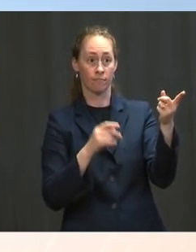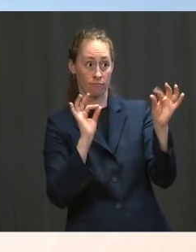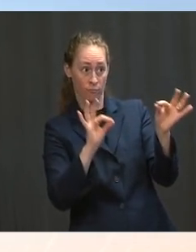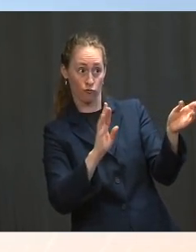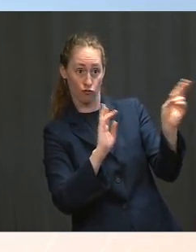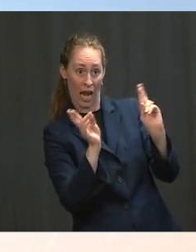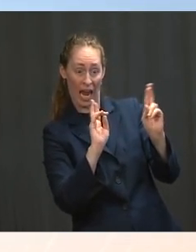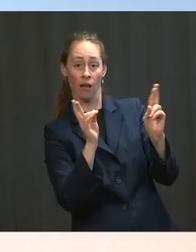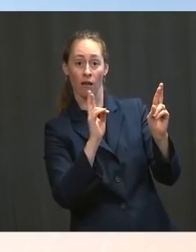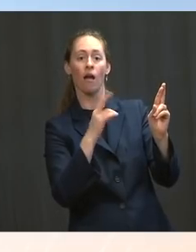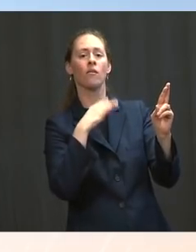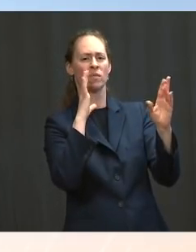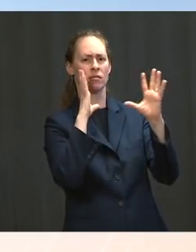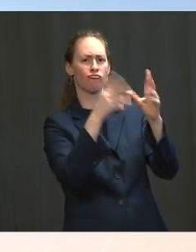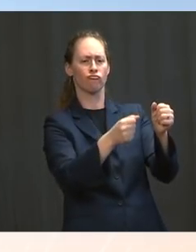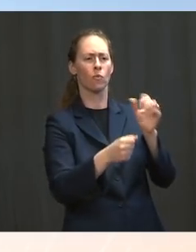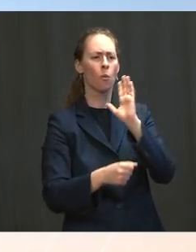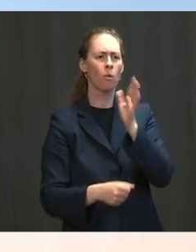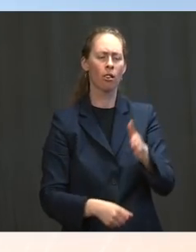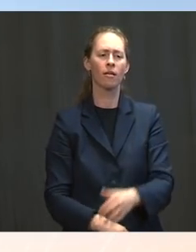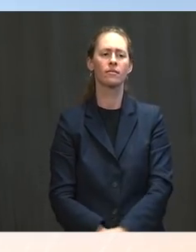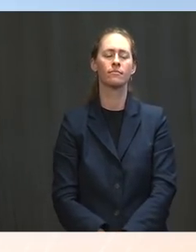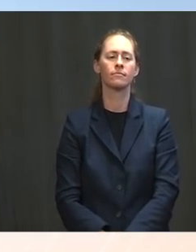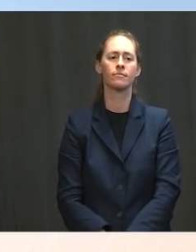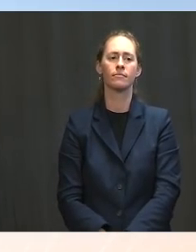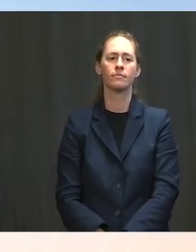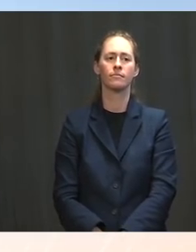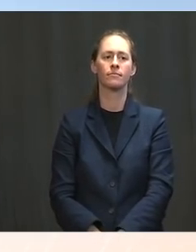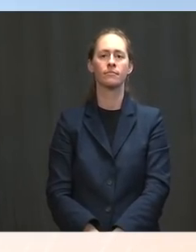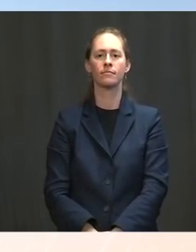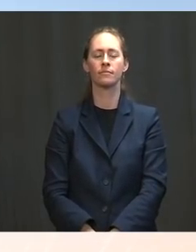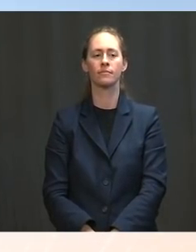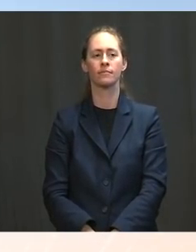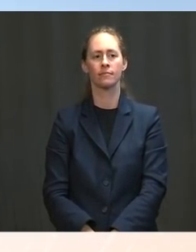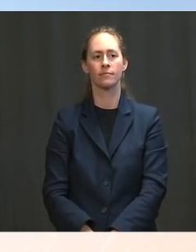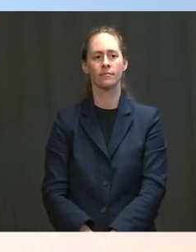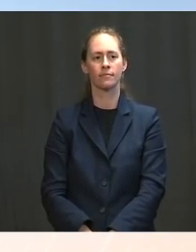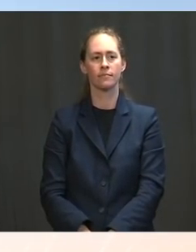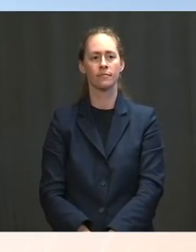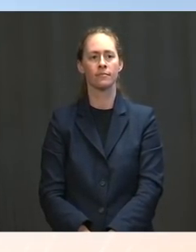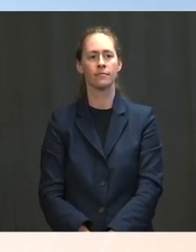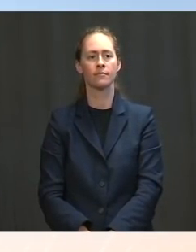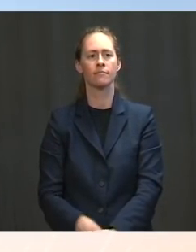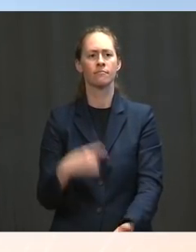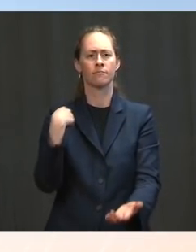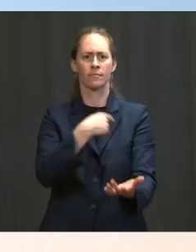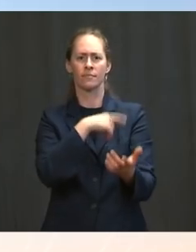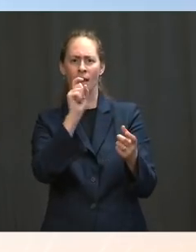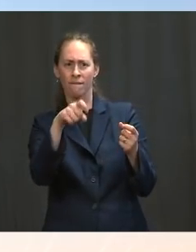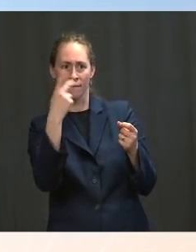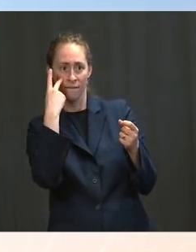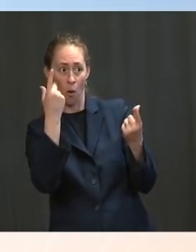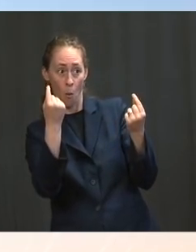In terms of the allocation of doses: We provide what's available. I don't have any more detail for you in terms of which vaccines.